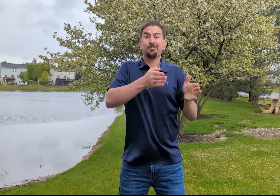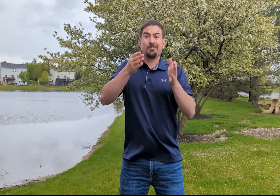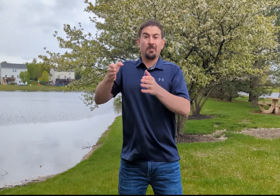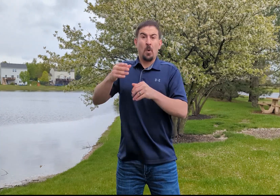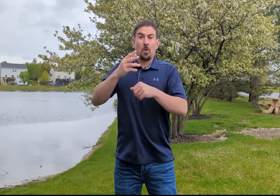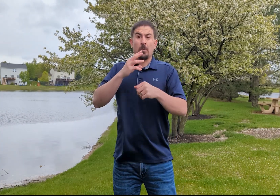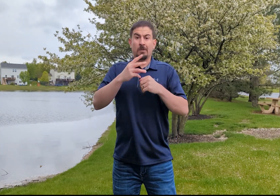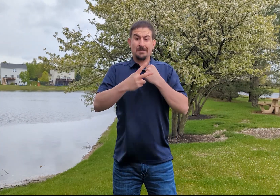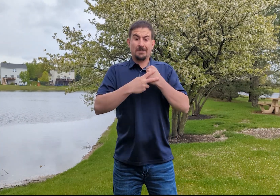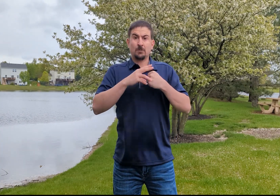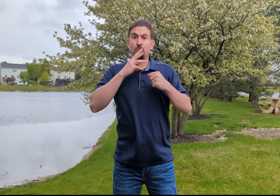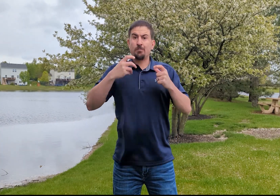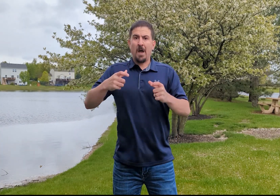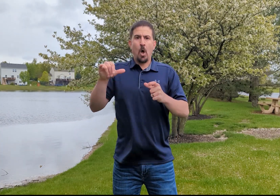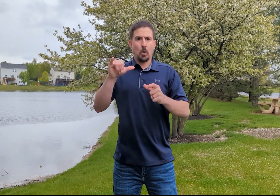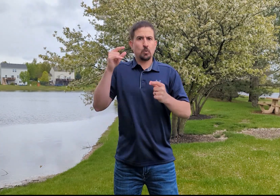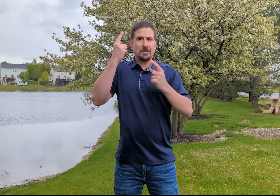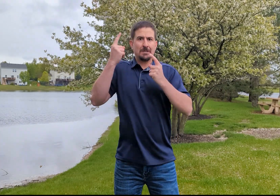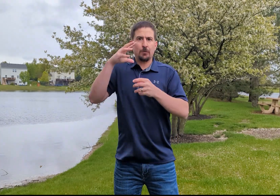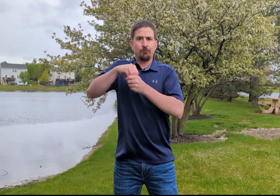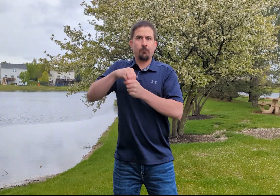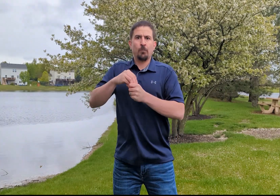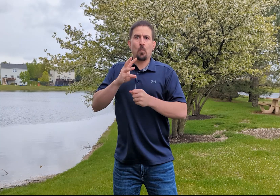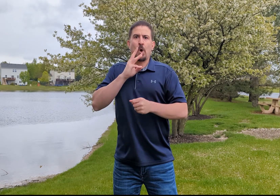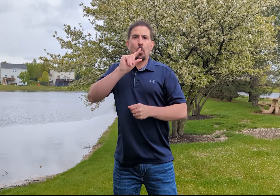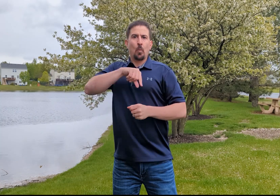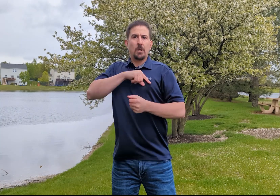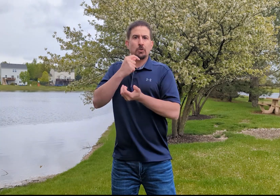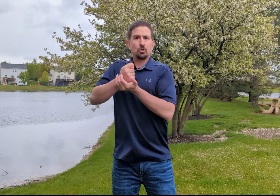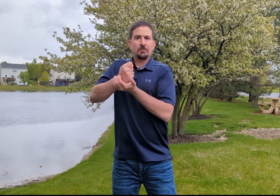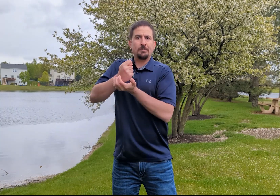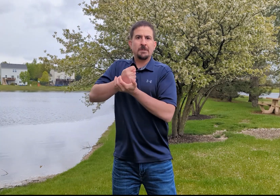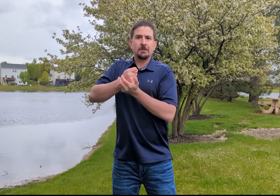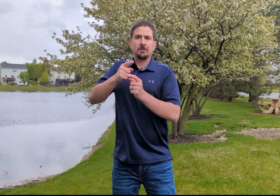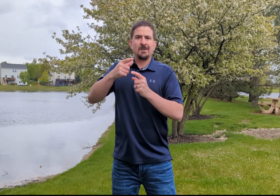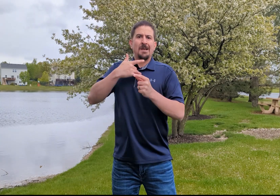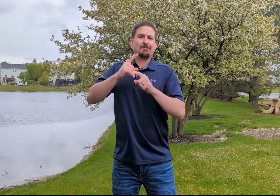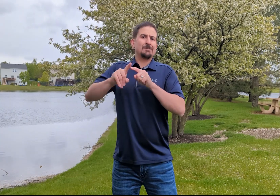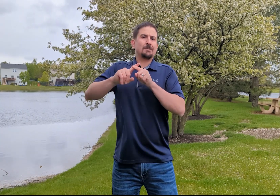In addition, detention ponds can be used for water quality treatment which includes